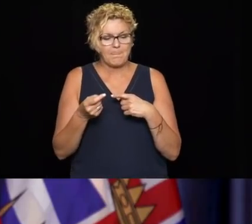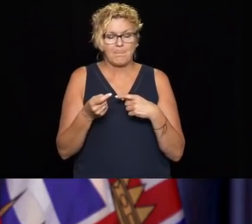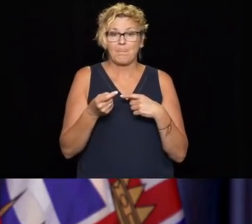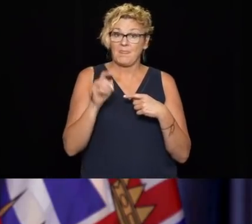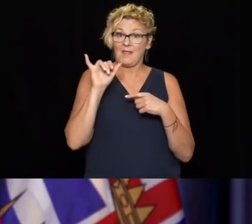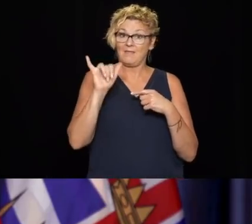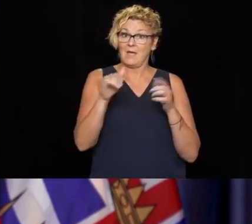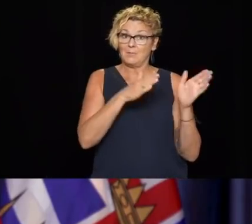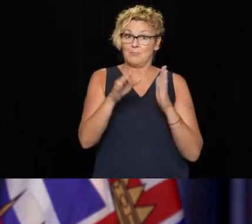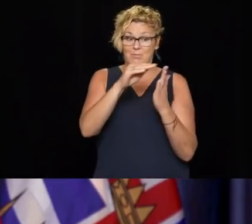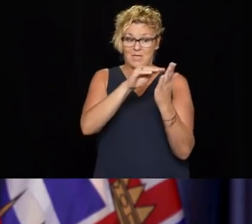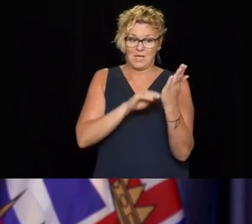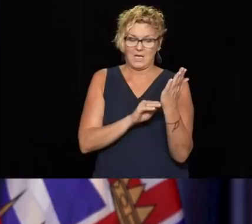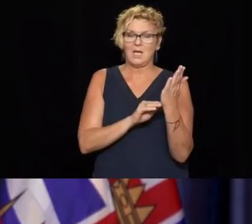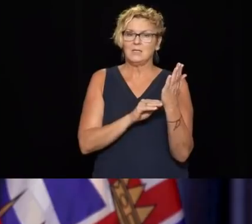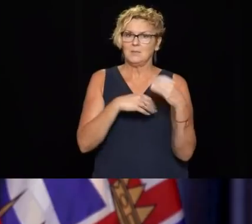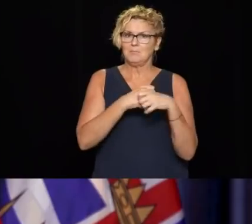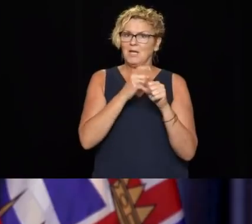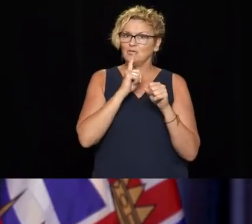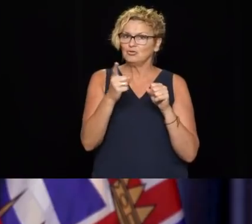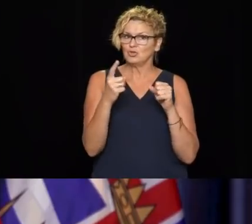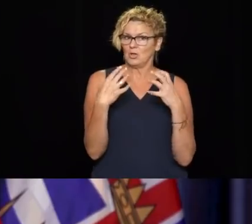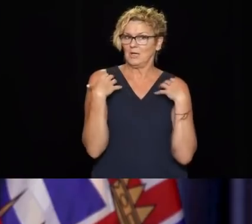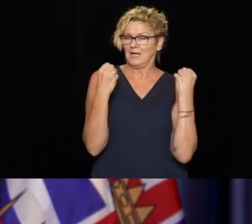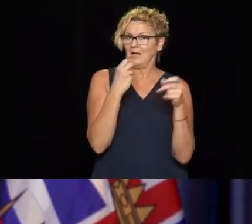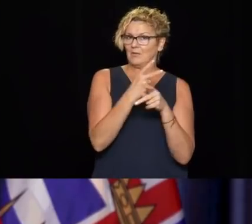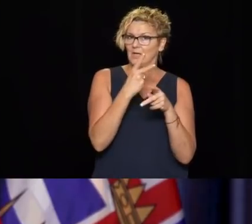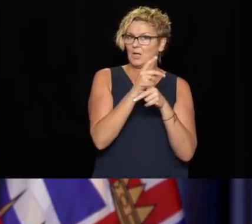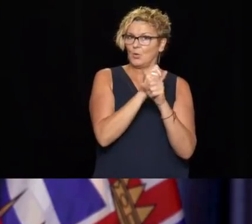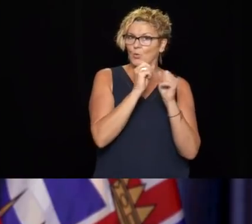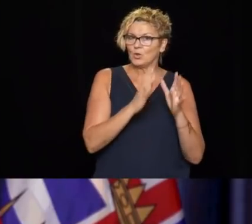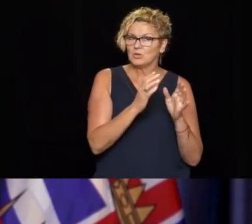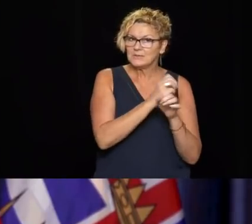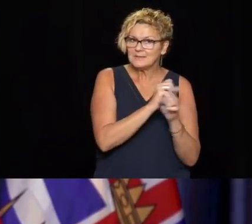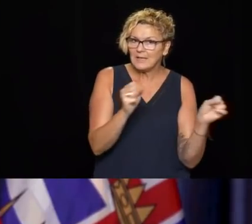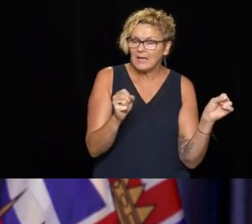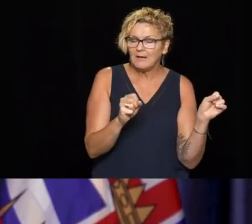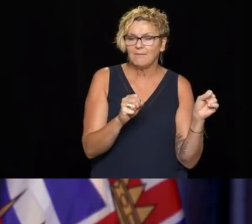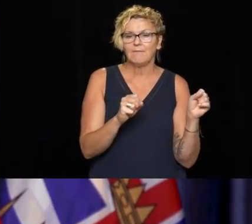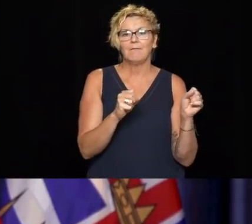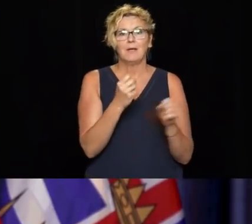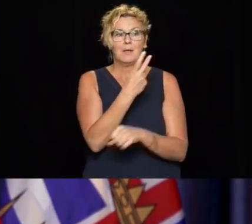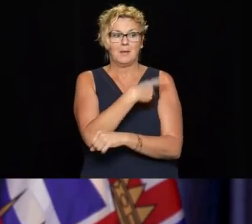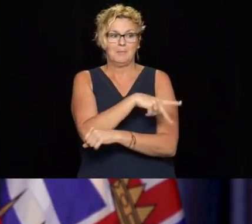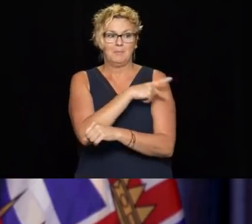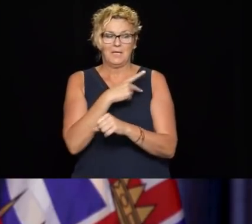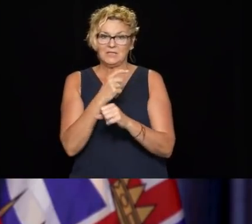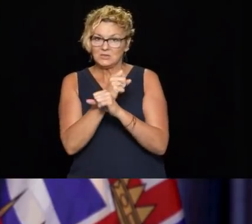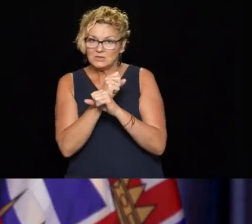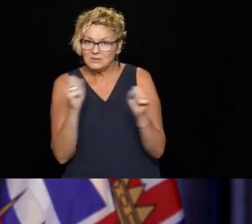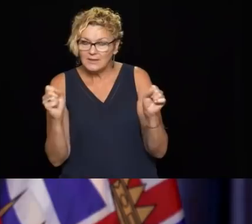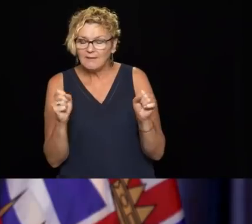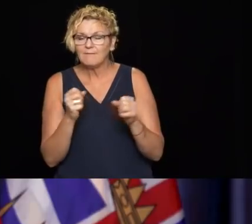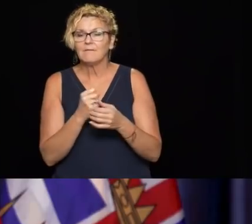resources or any public healthcare system has seen in one year in the history of Canada is a plan designed